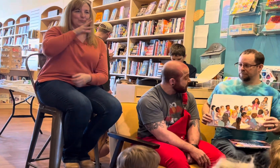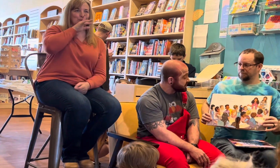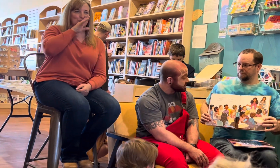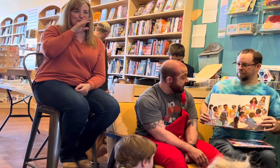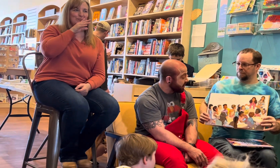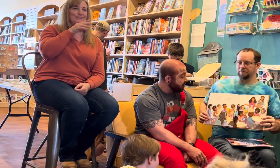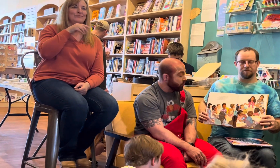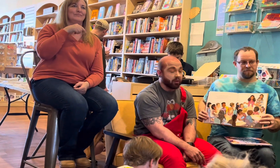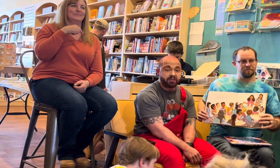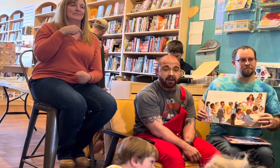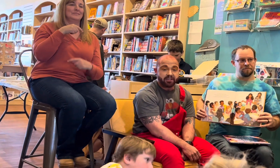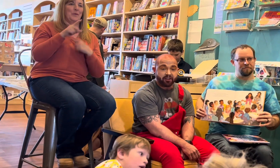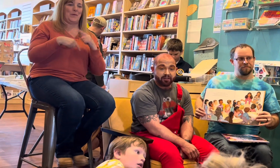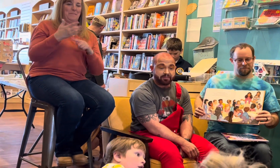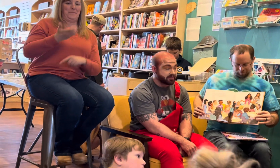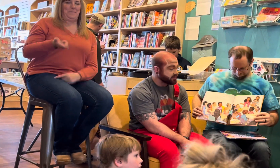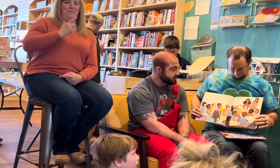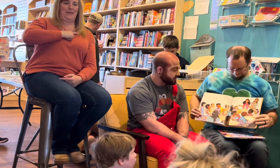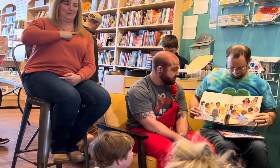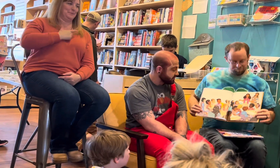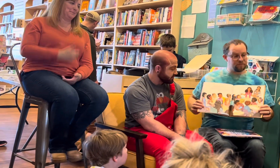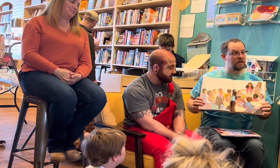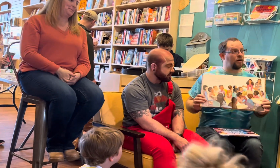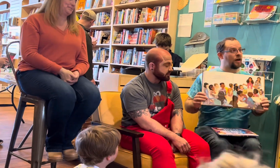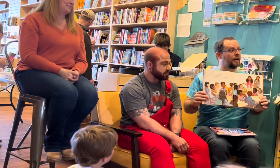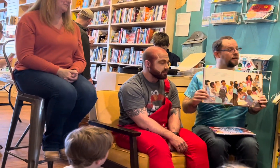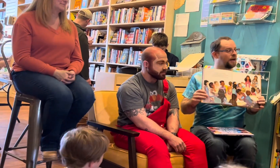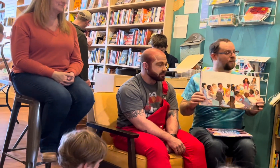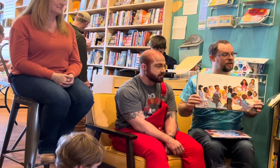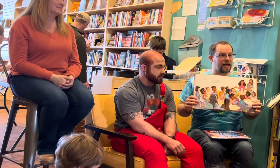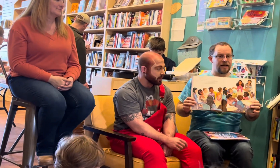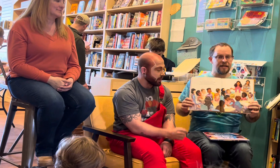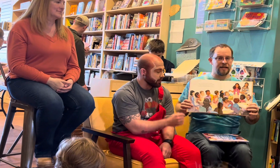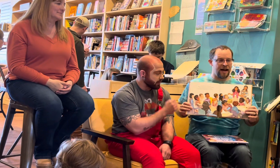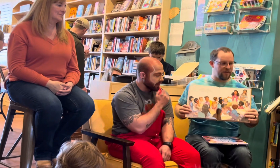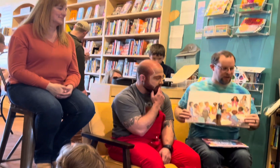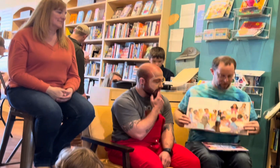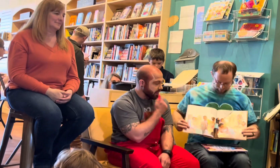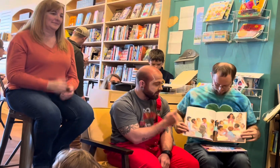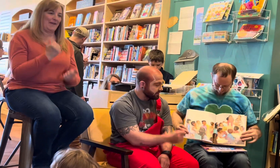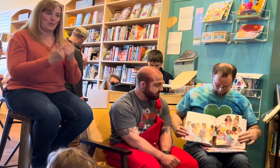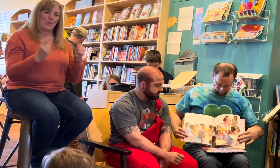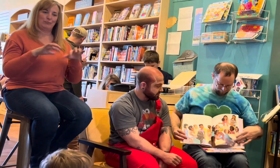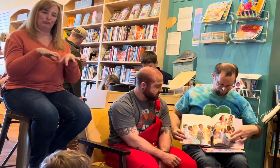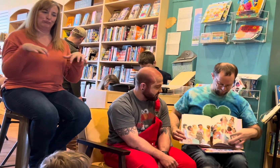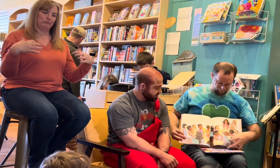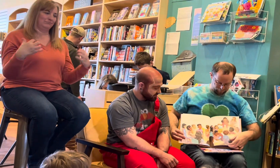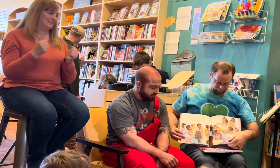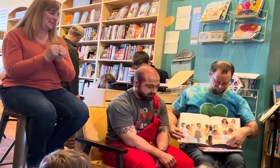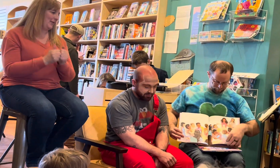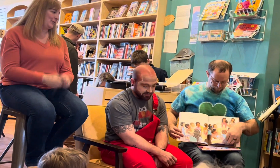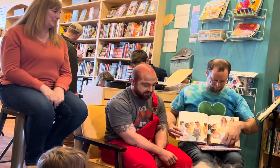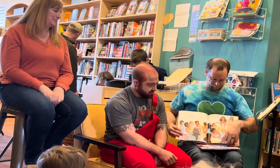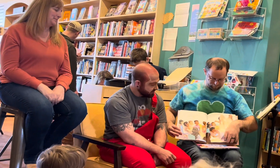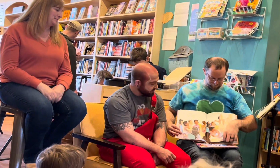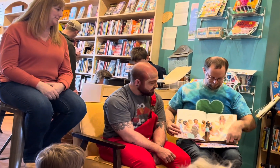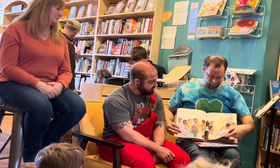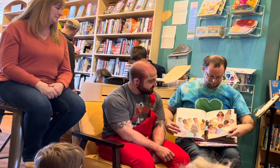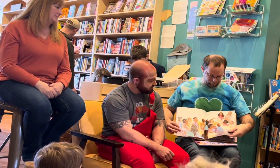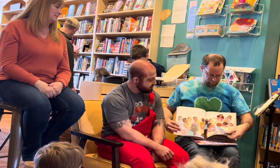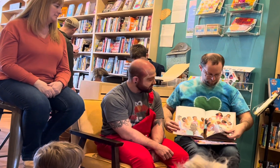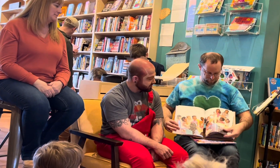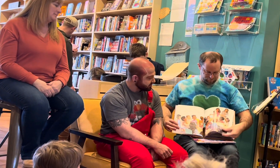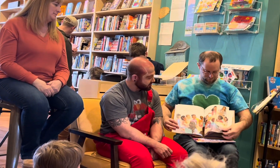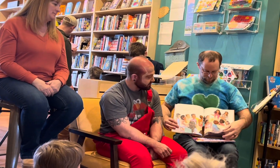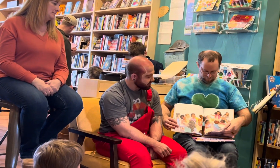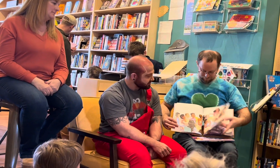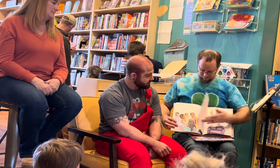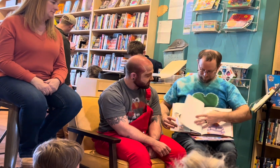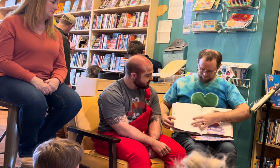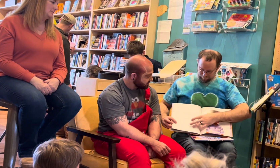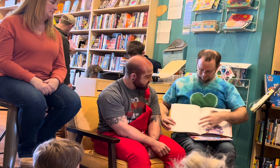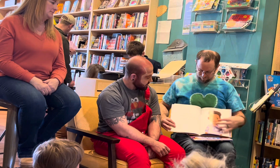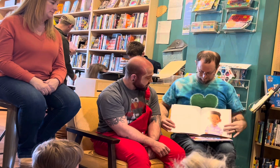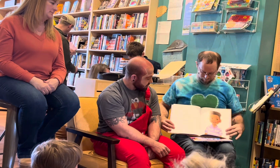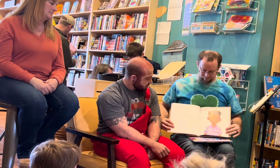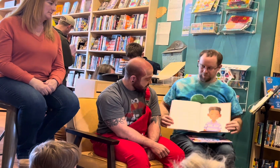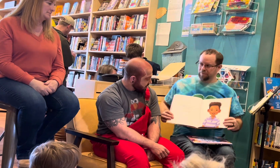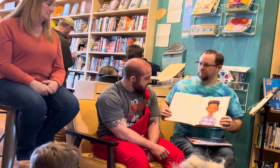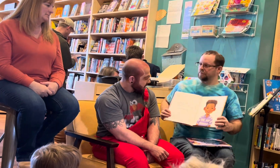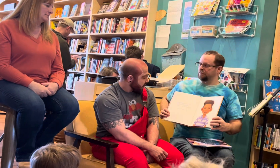would say when it was my turn. AARON: All right! Everyone getting together.